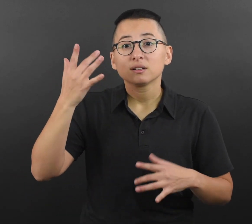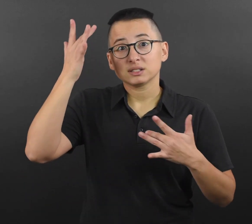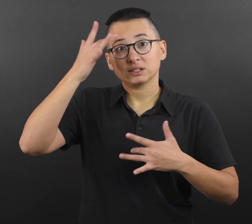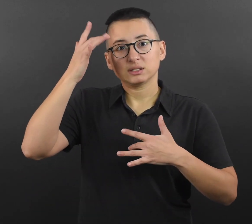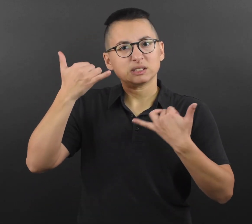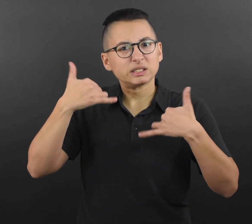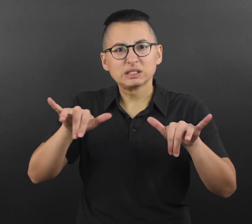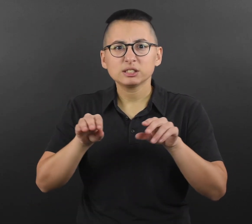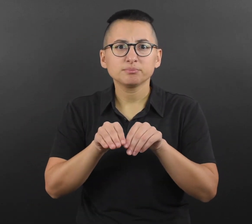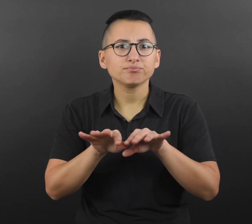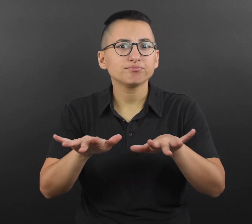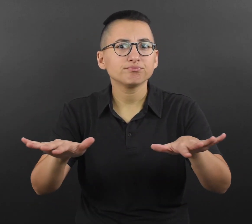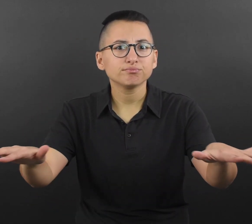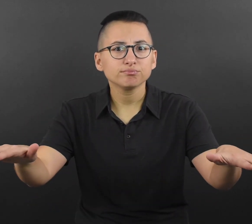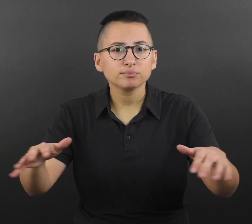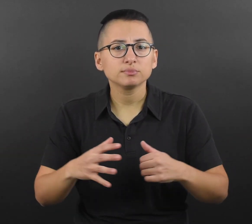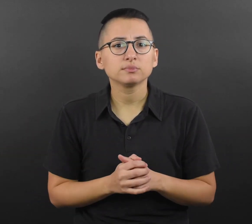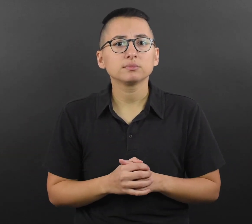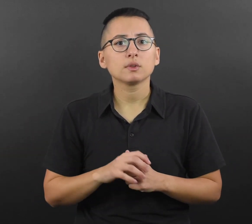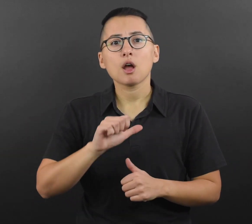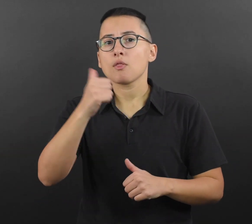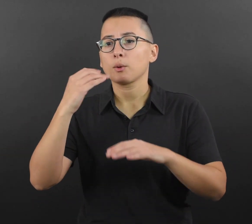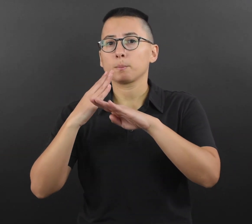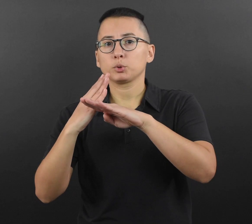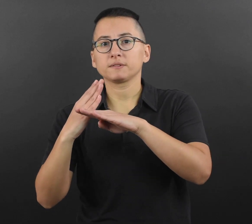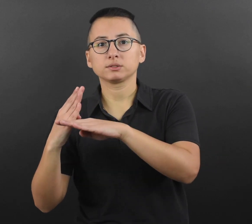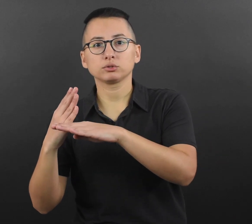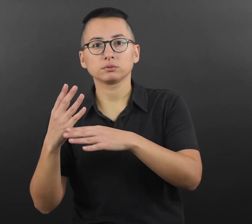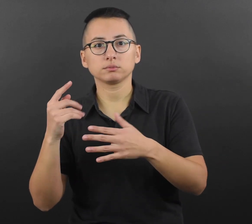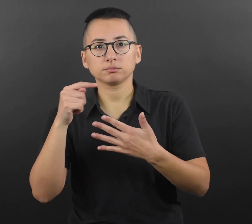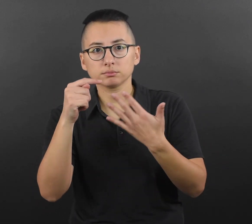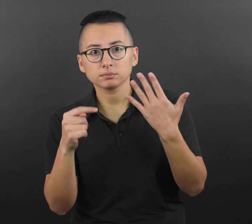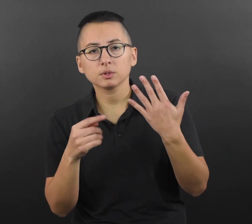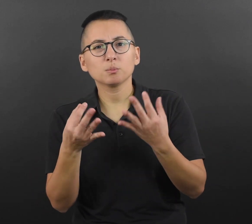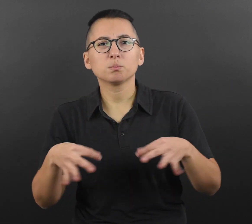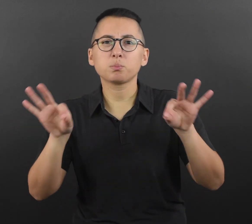while the virus is still spreading widely, these other prevention measures